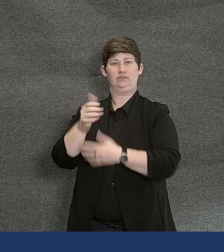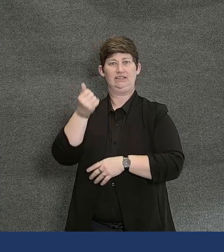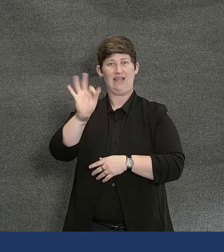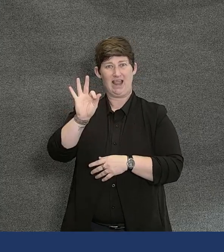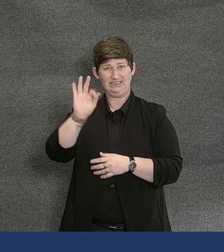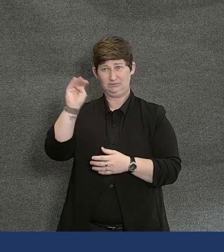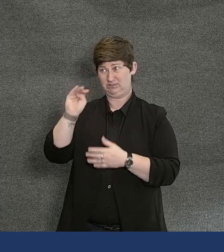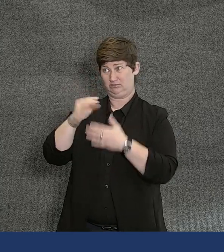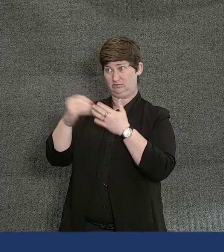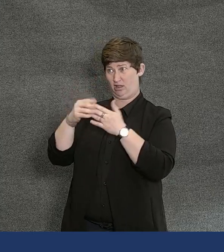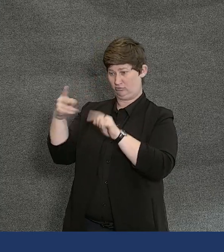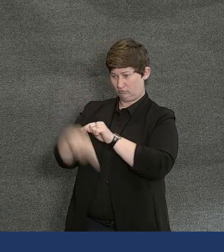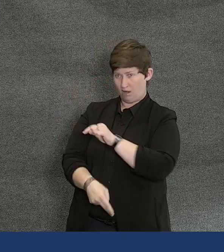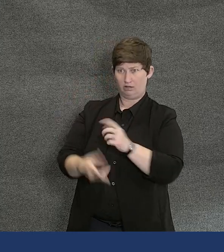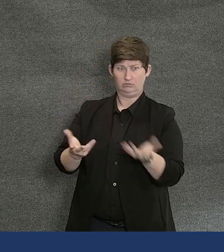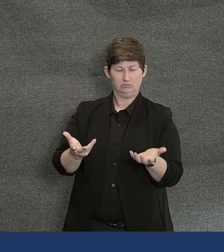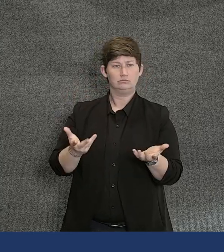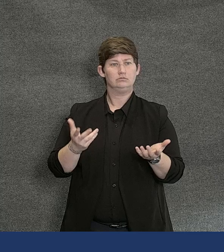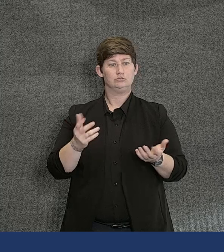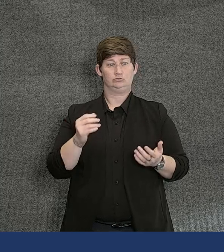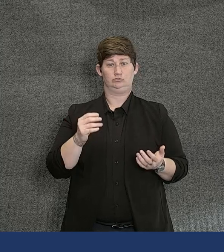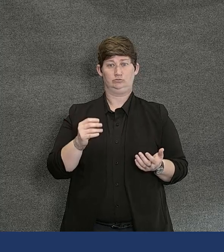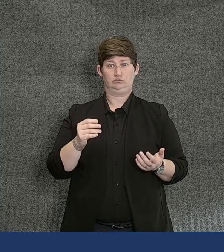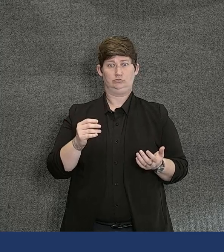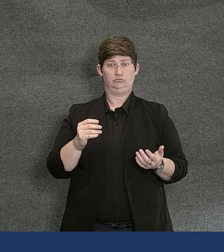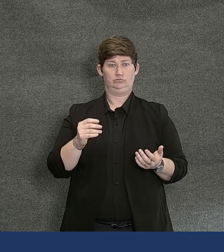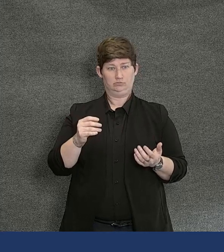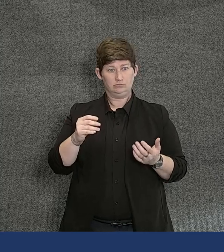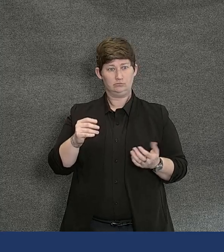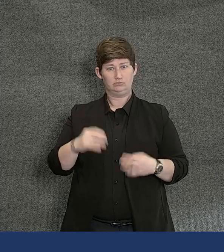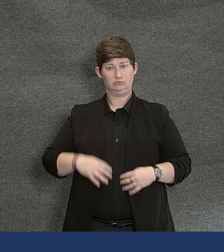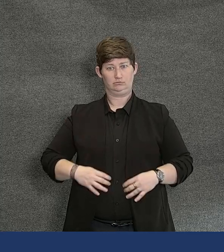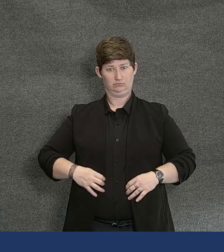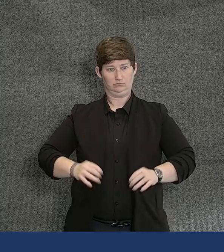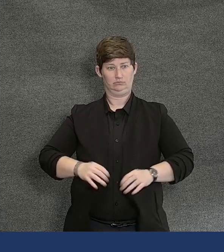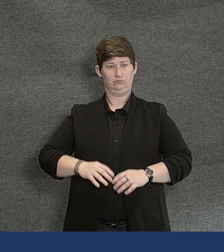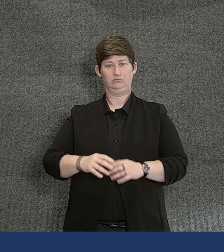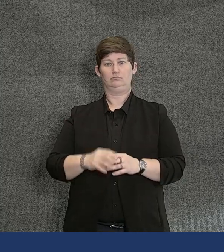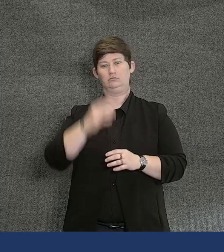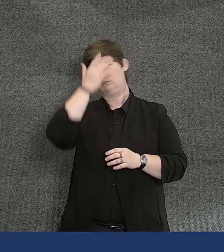going to struggle to find work. I'm in the process of trying to drop a short stopgap